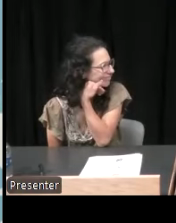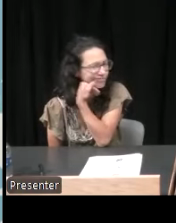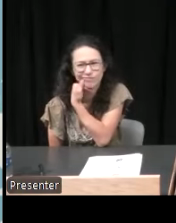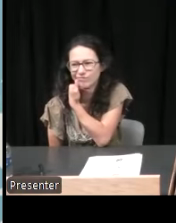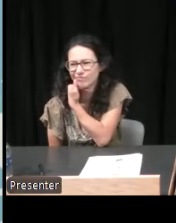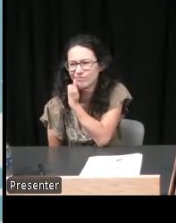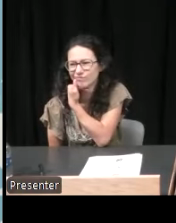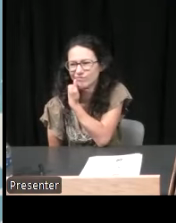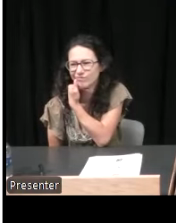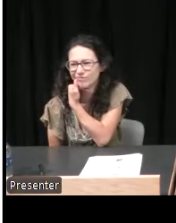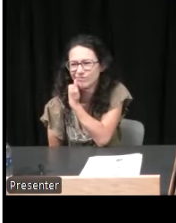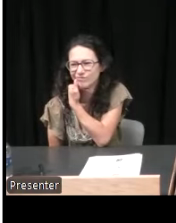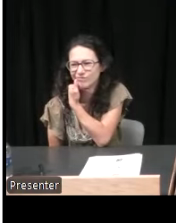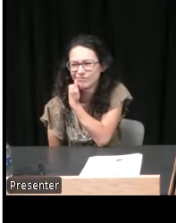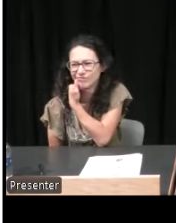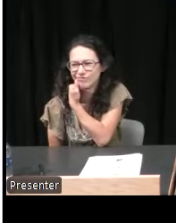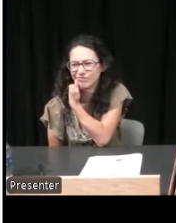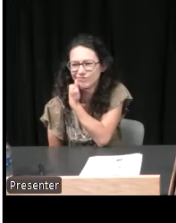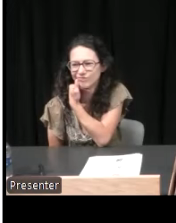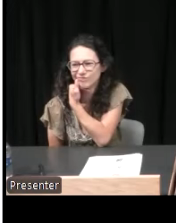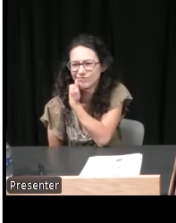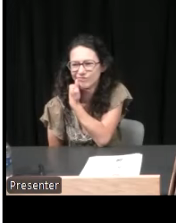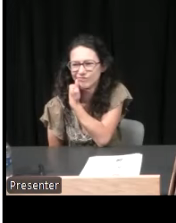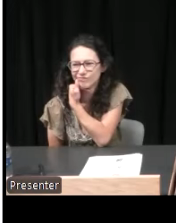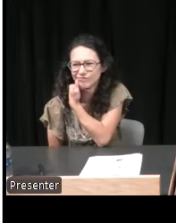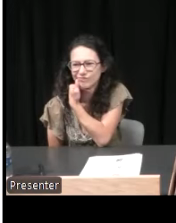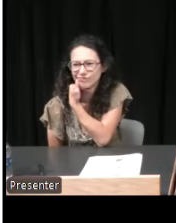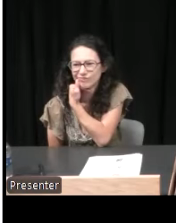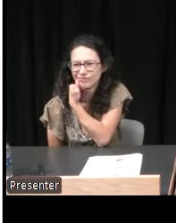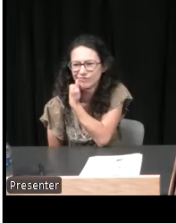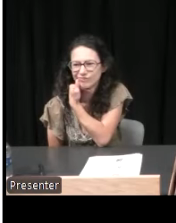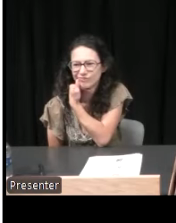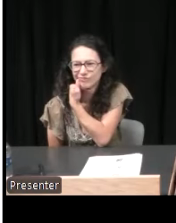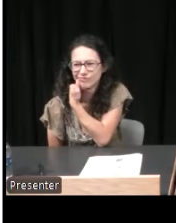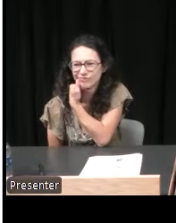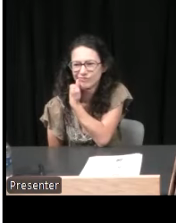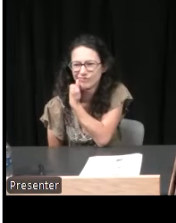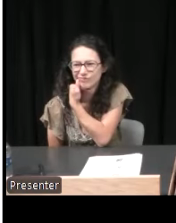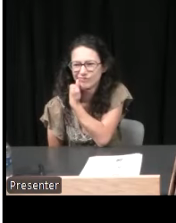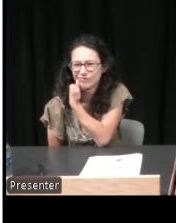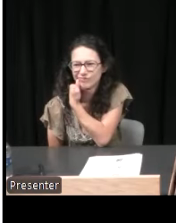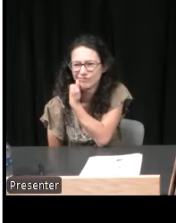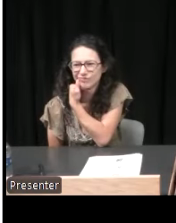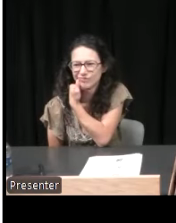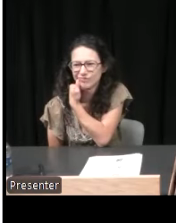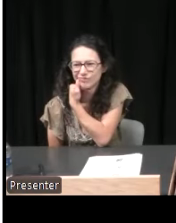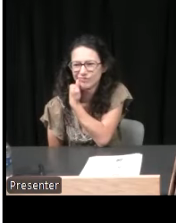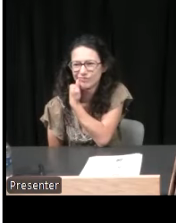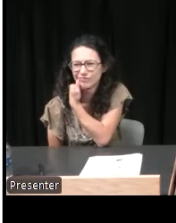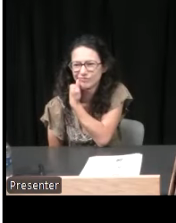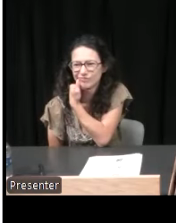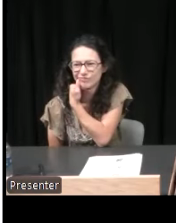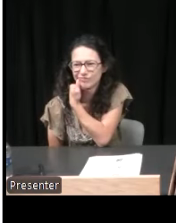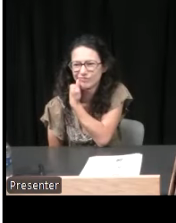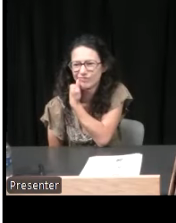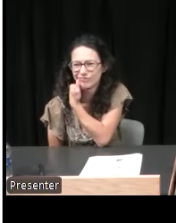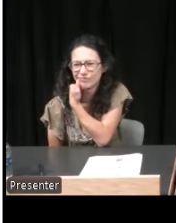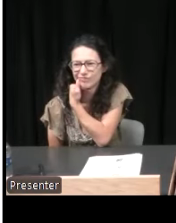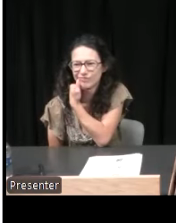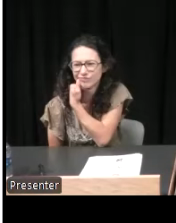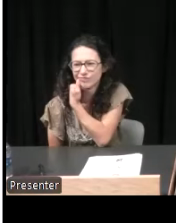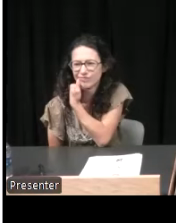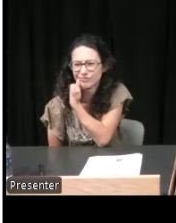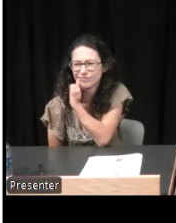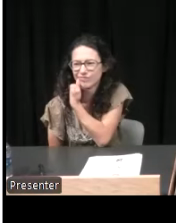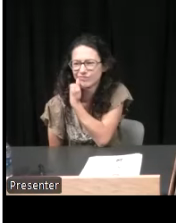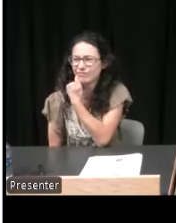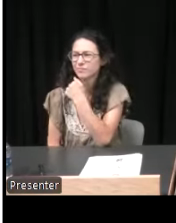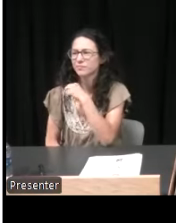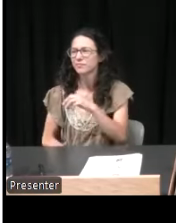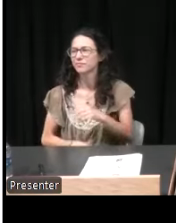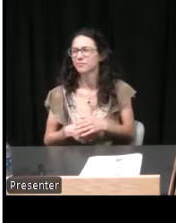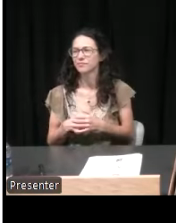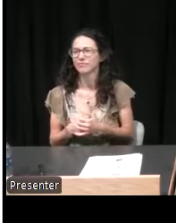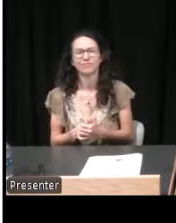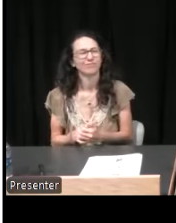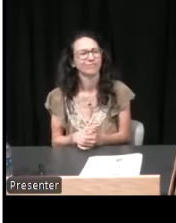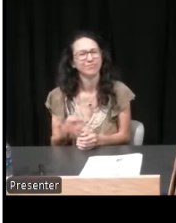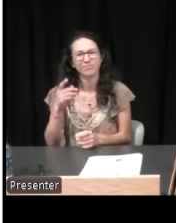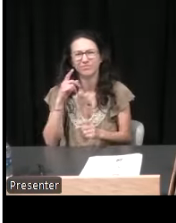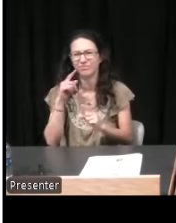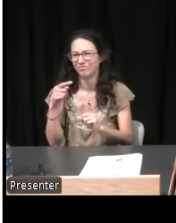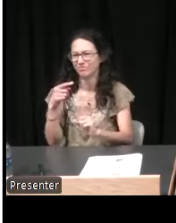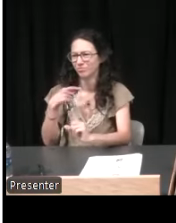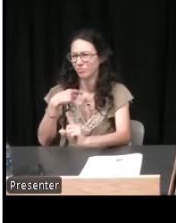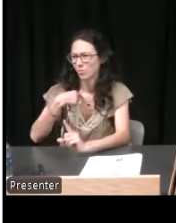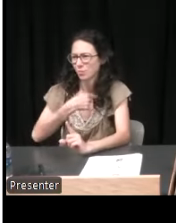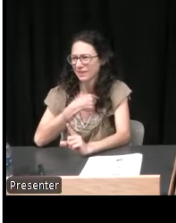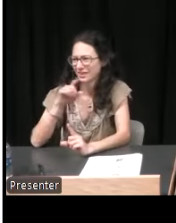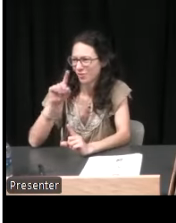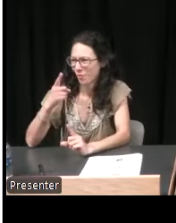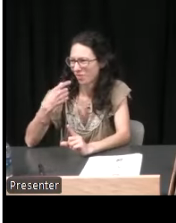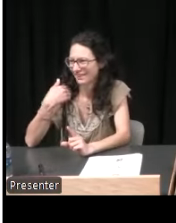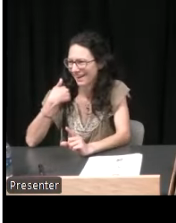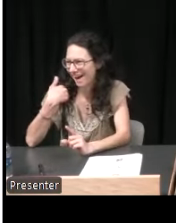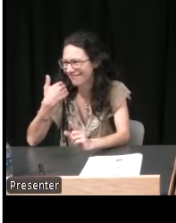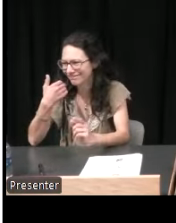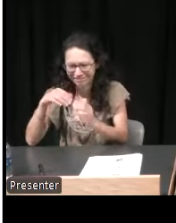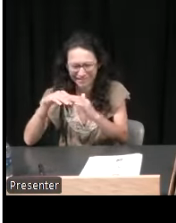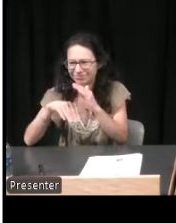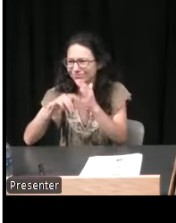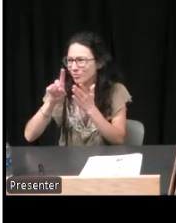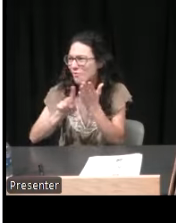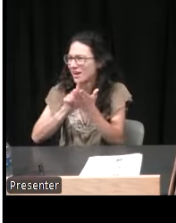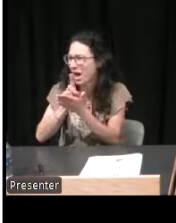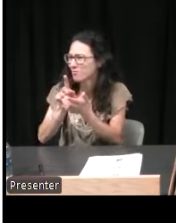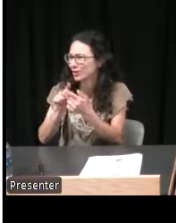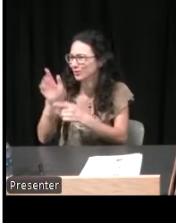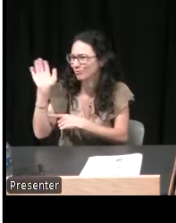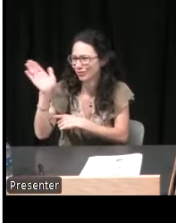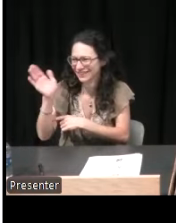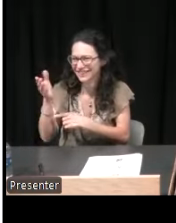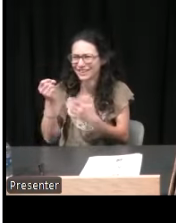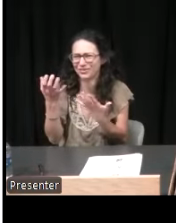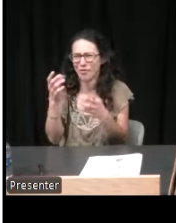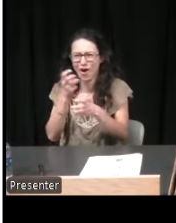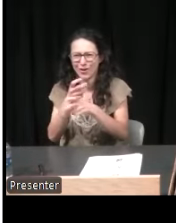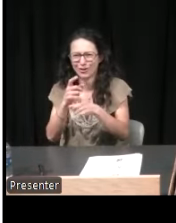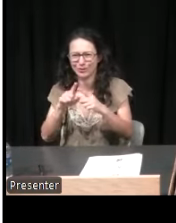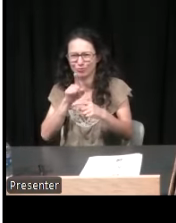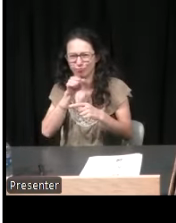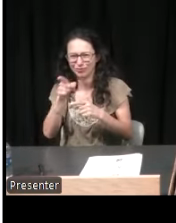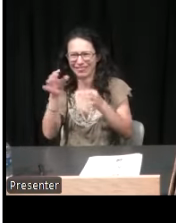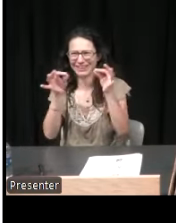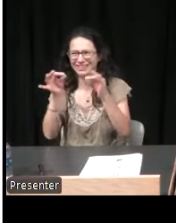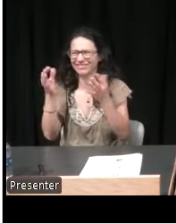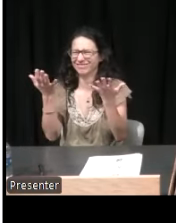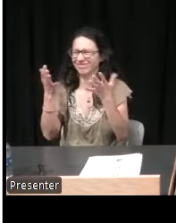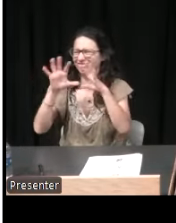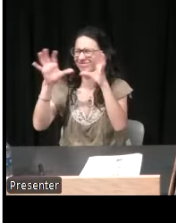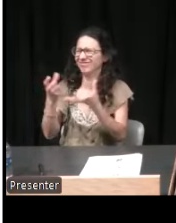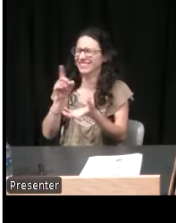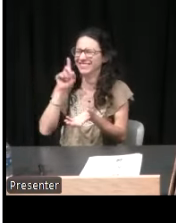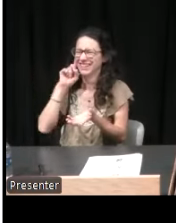possible so really we only have an hour for this presentation it's going to be really difficult